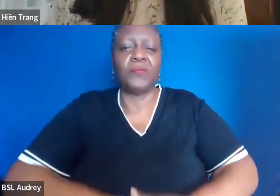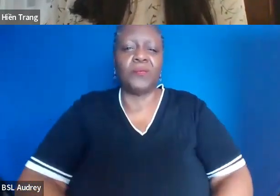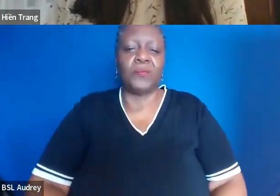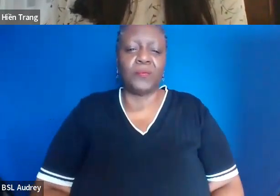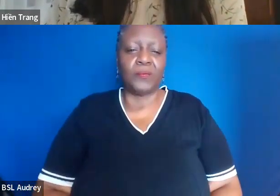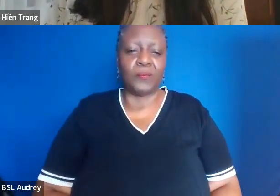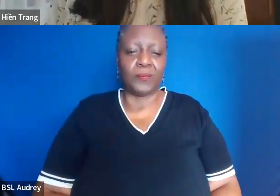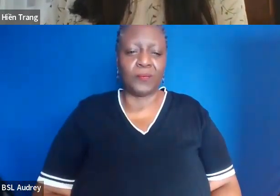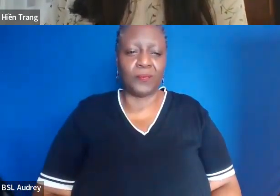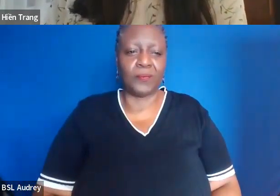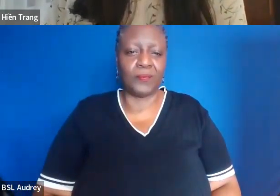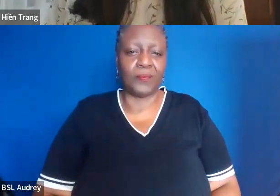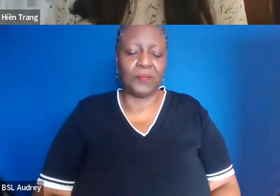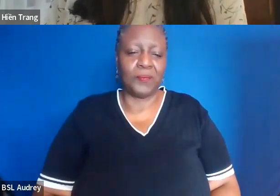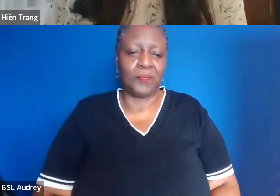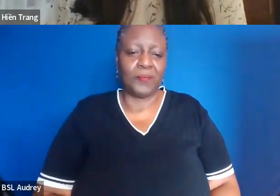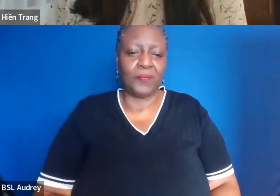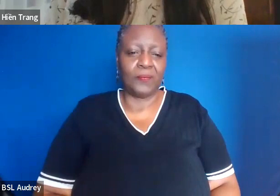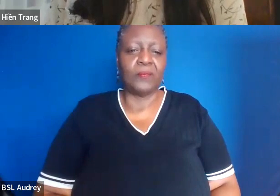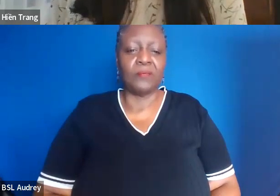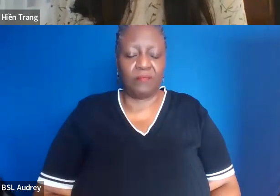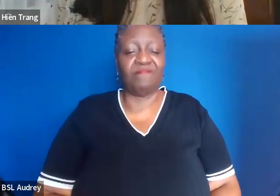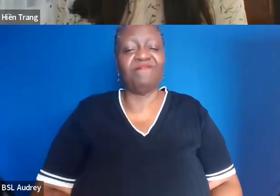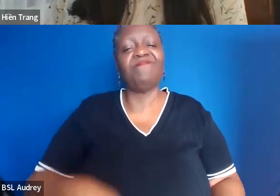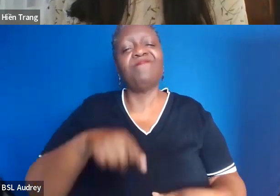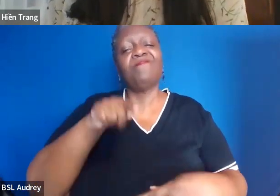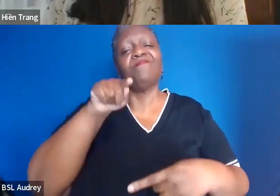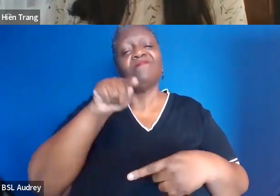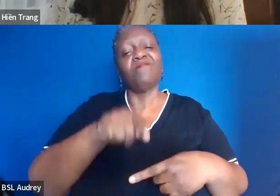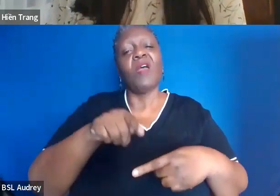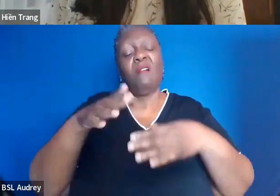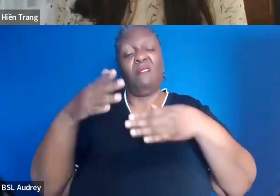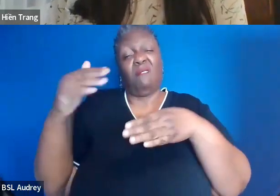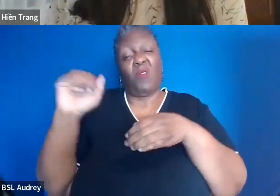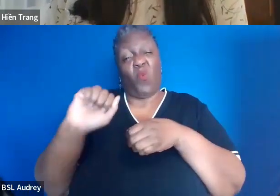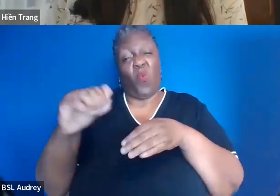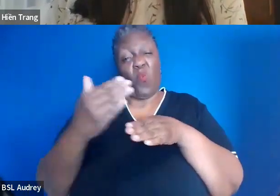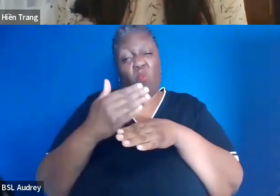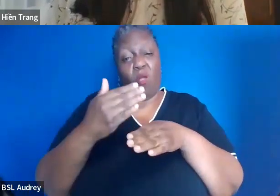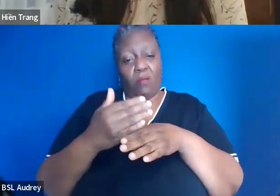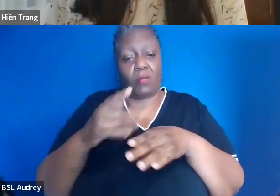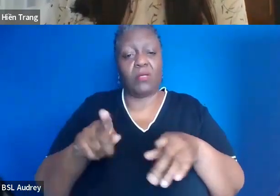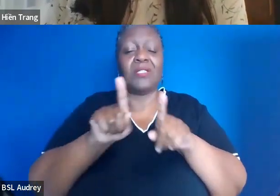hmm so pretty much all of Hồ Xuân Hương’s poems are kind of a double entendre